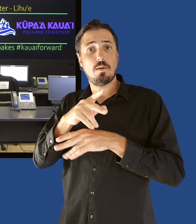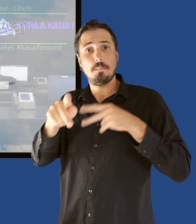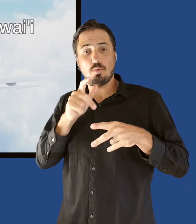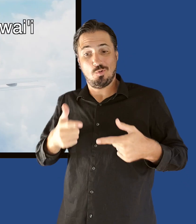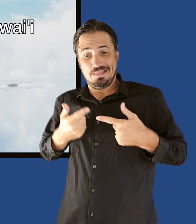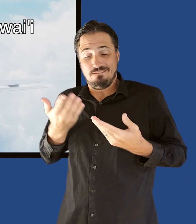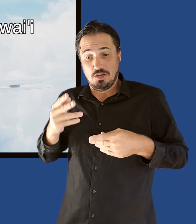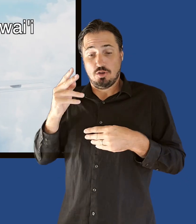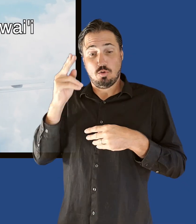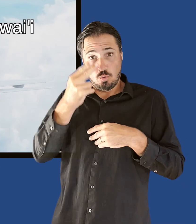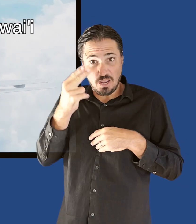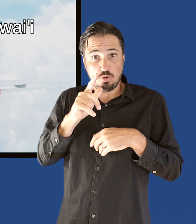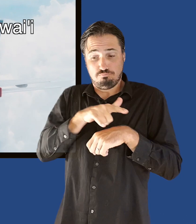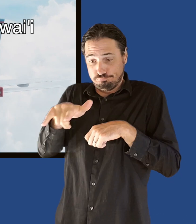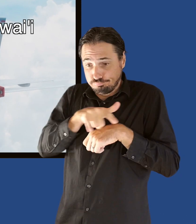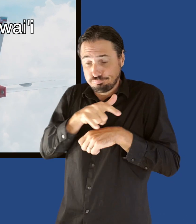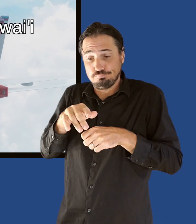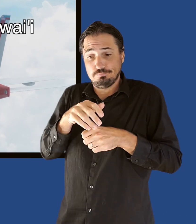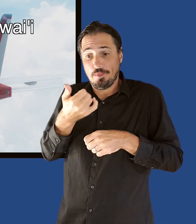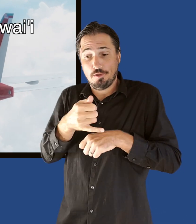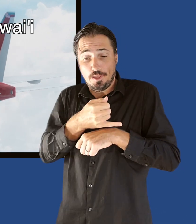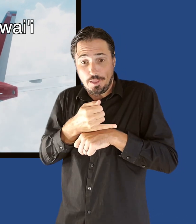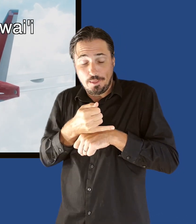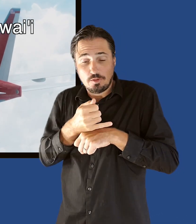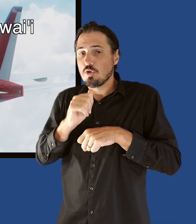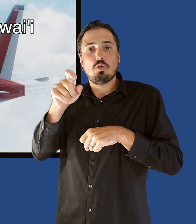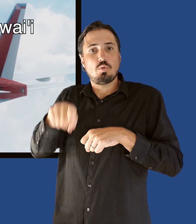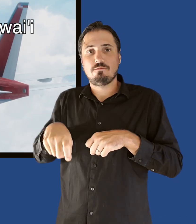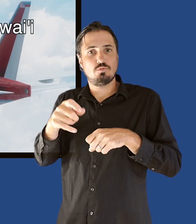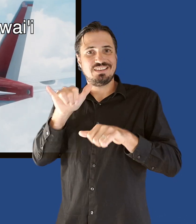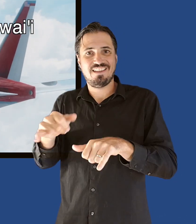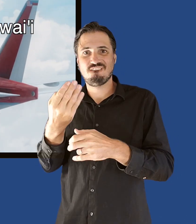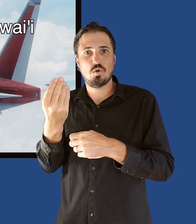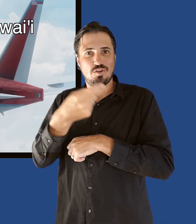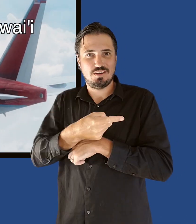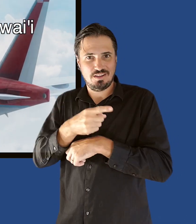As a reminder, the quarantine for mainland and international travelers will remain in place.